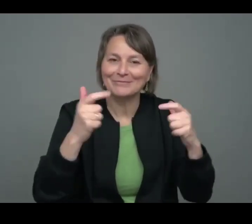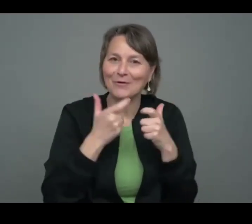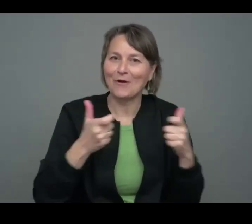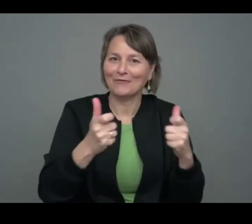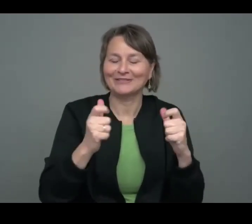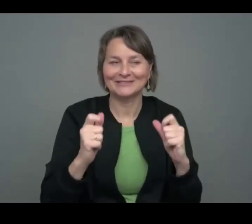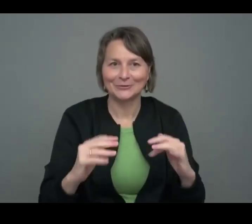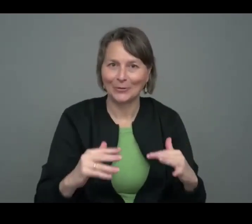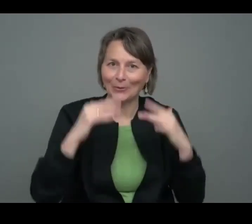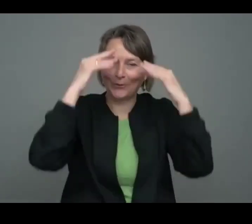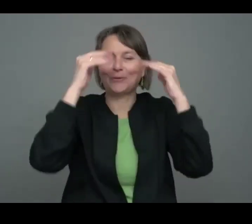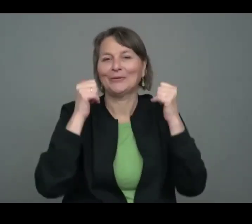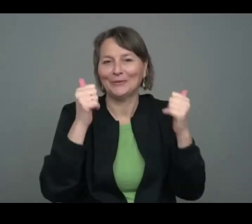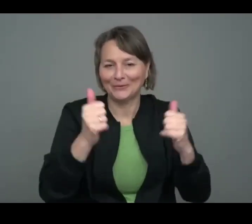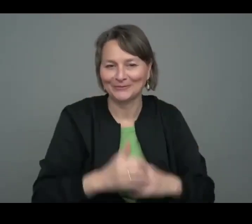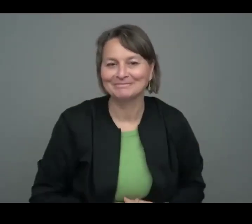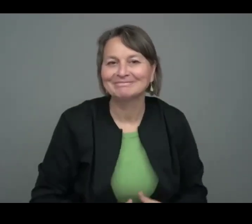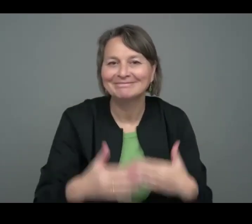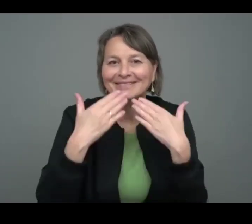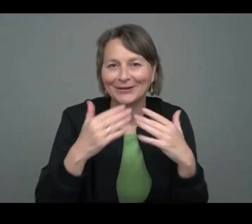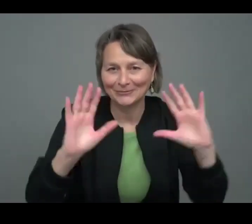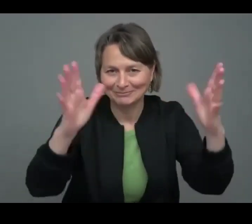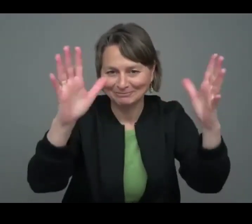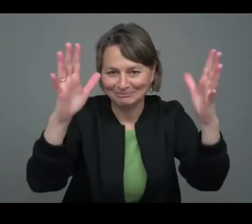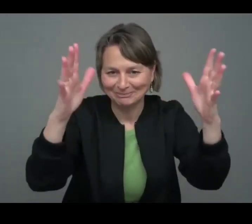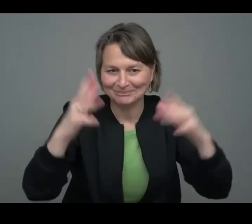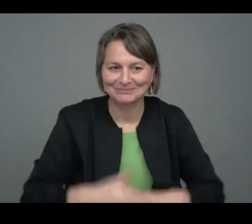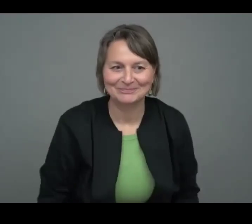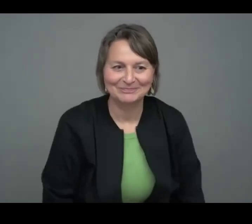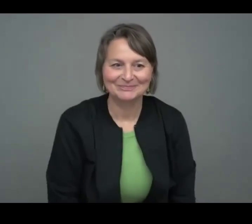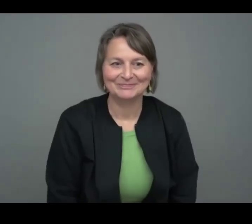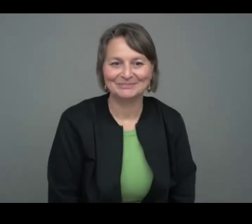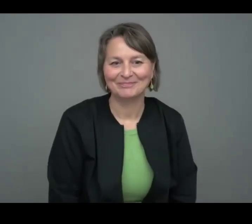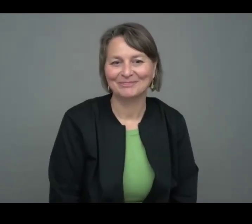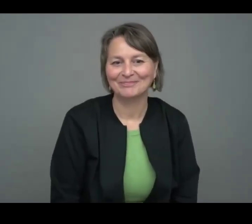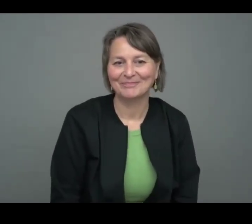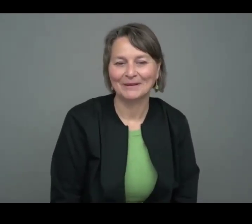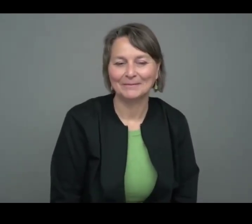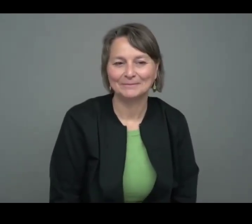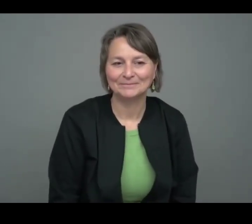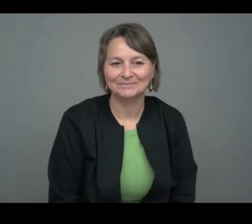to all of you. Good luck for the rest of the conference, and I hope it will inspire you for your future. Thank you so much.